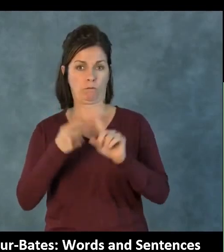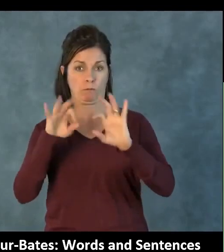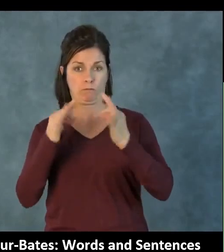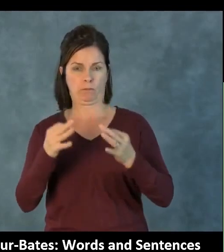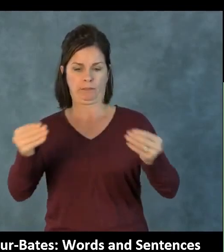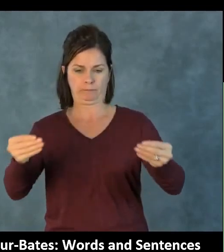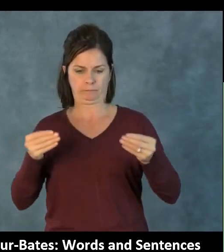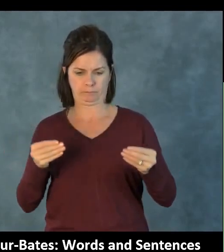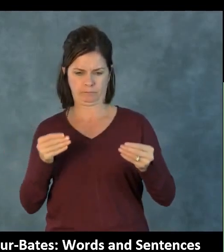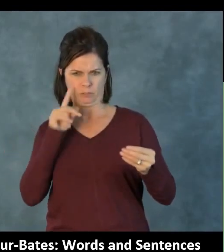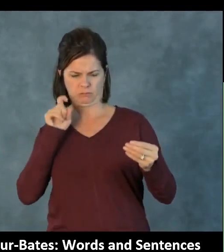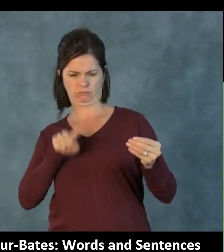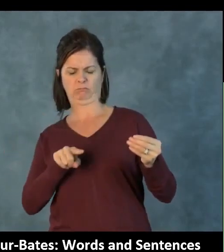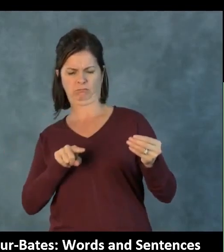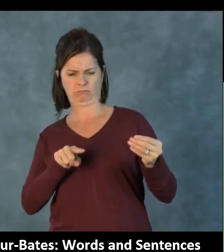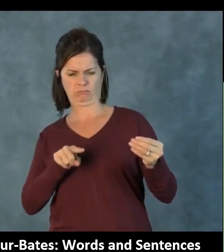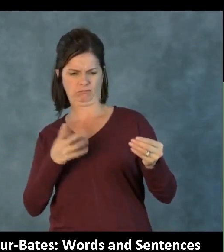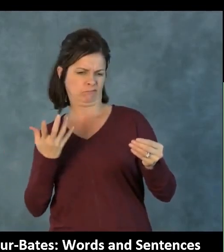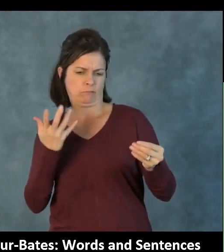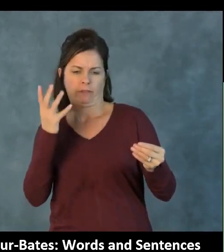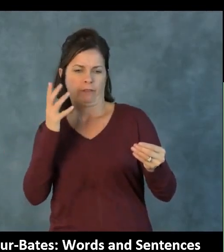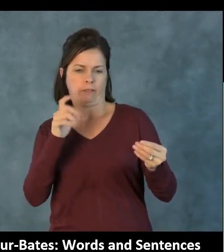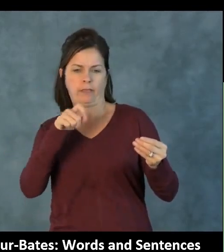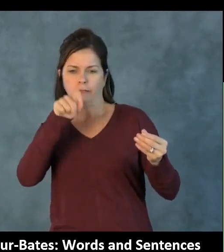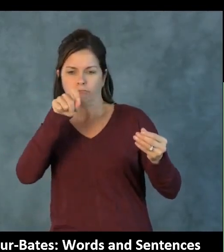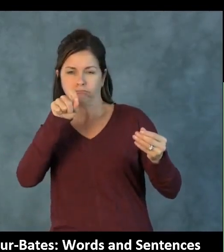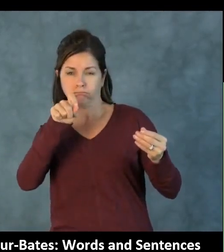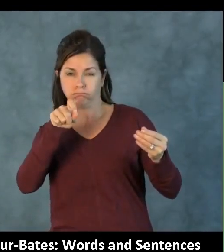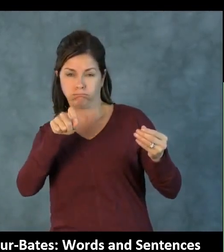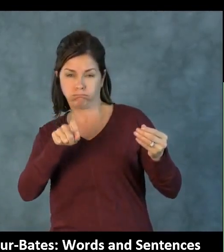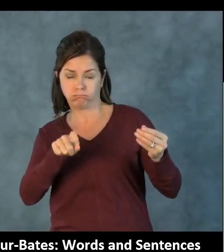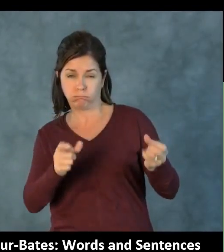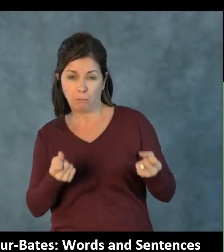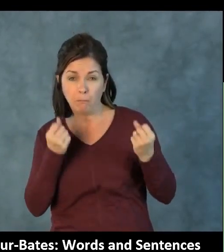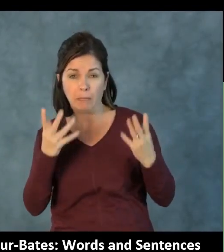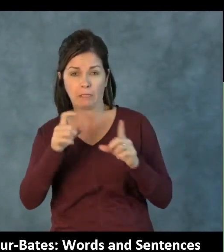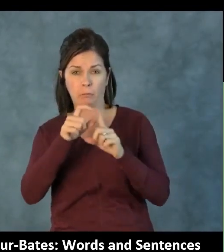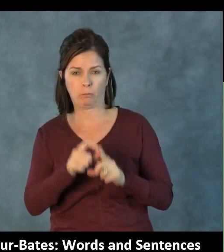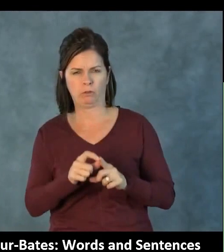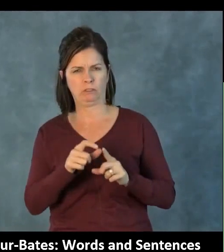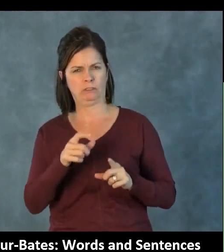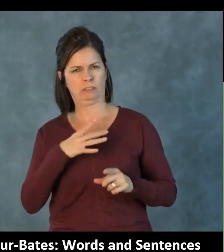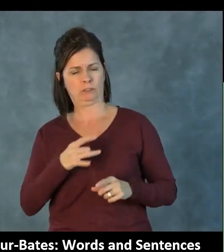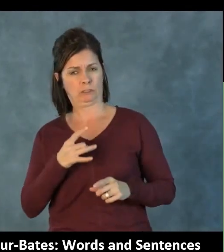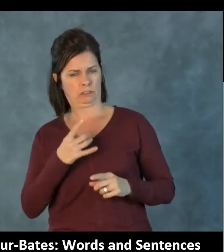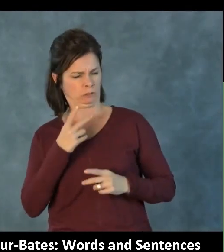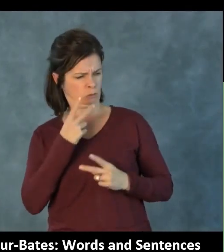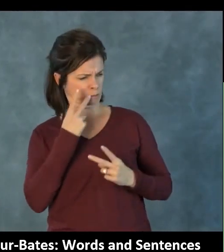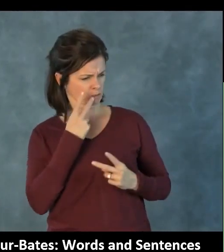and you see they've marked off, let's say, a large number of words, and your impression of the child is, that really